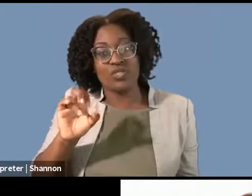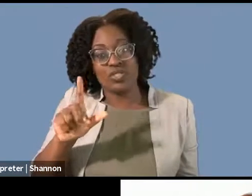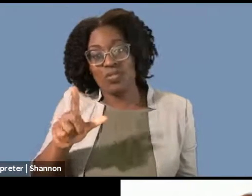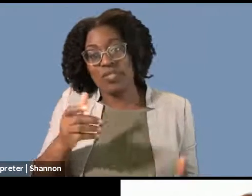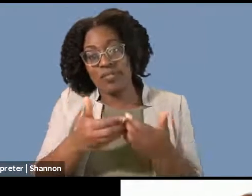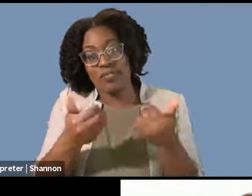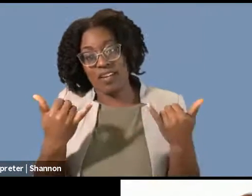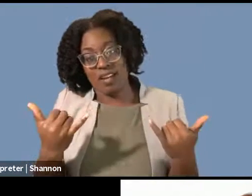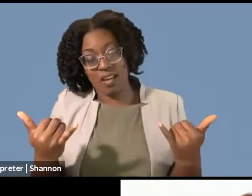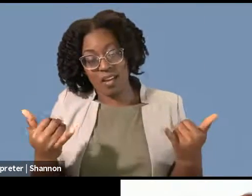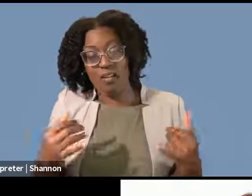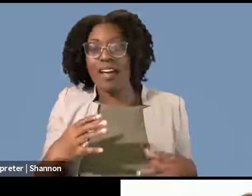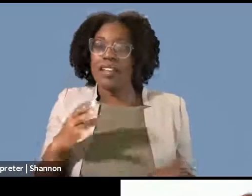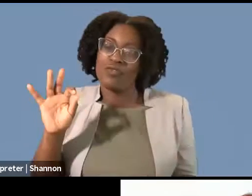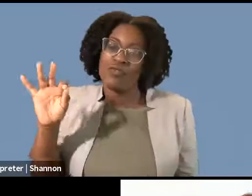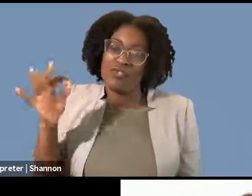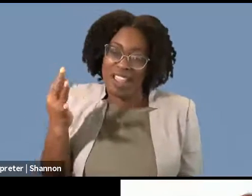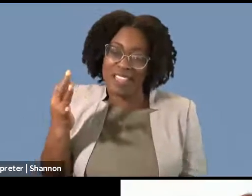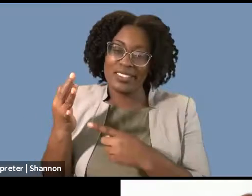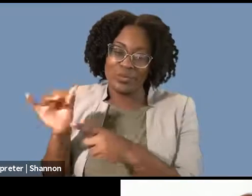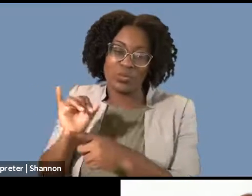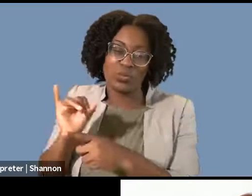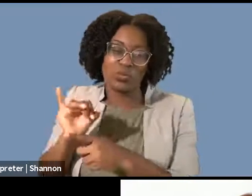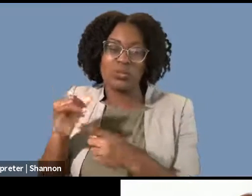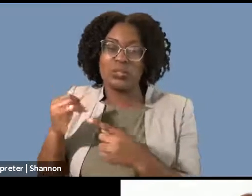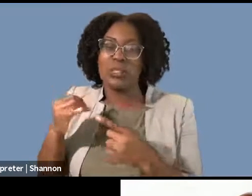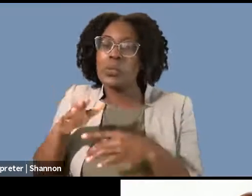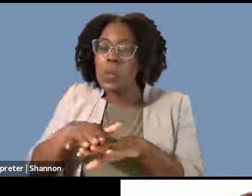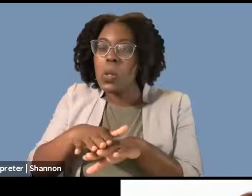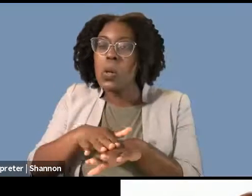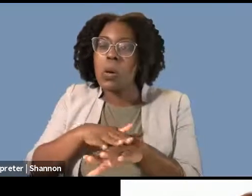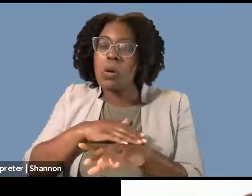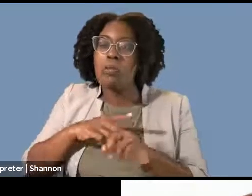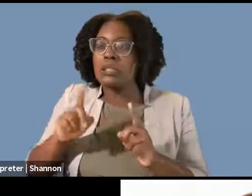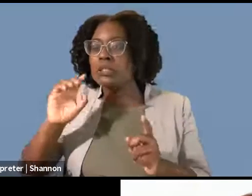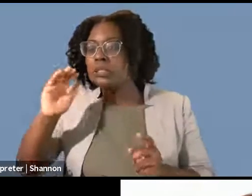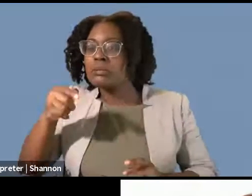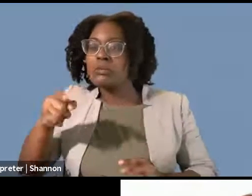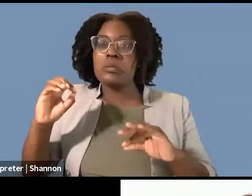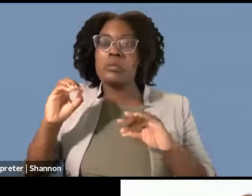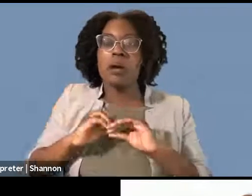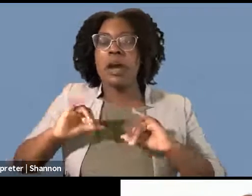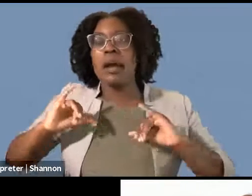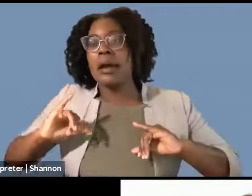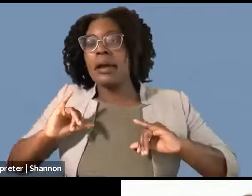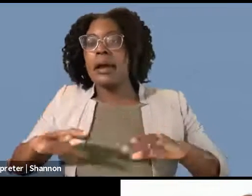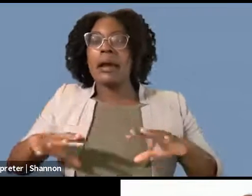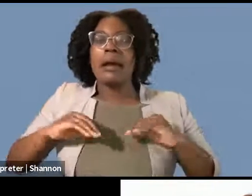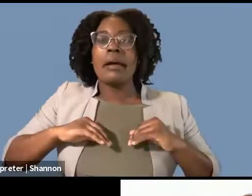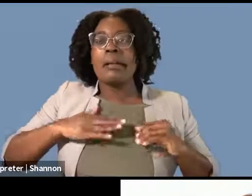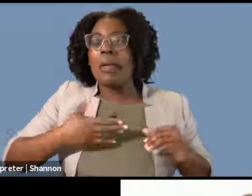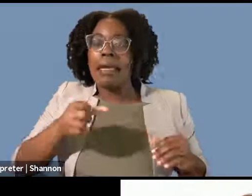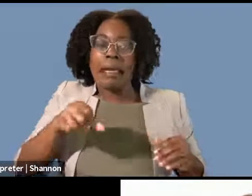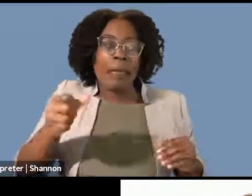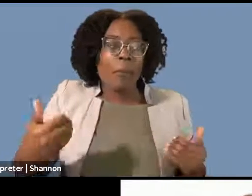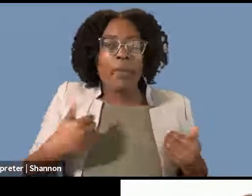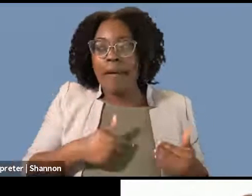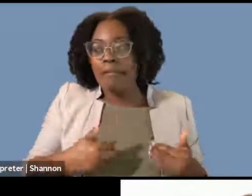of race. It has been difficult there. Germany there is a conflation of immigration and race.